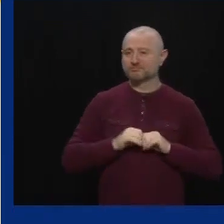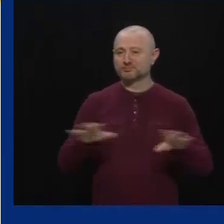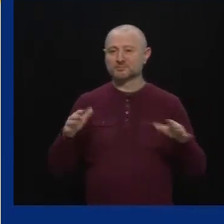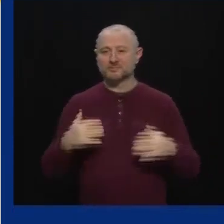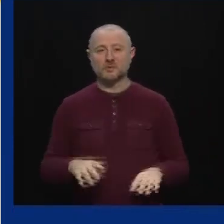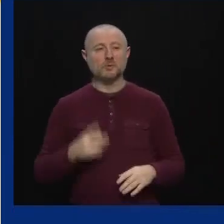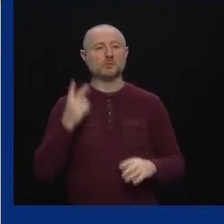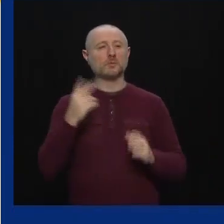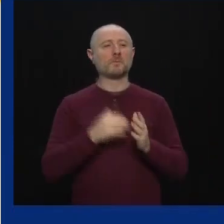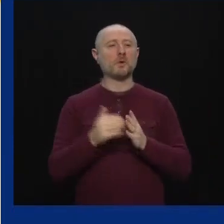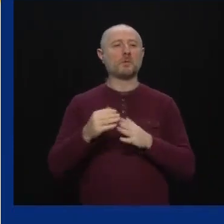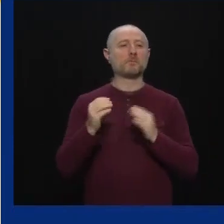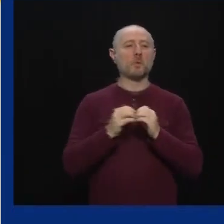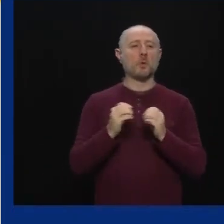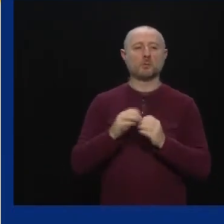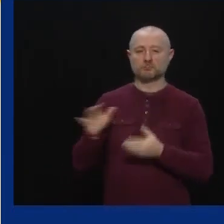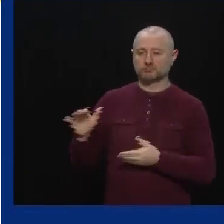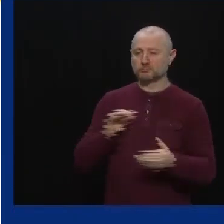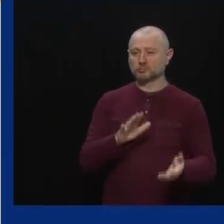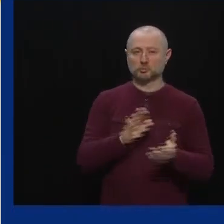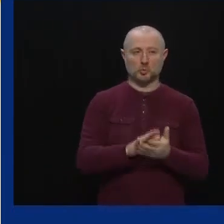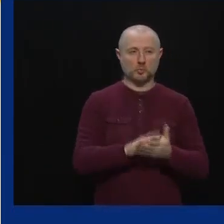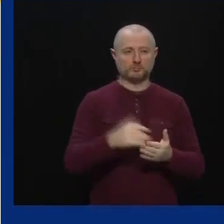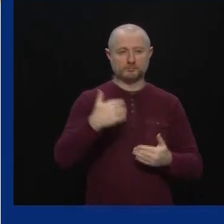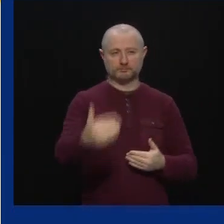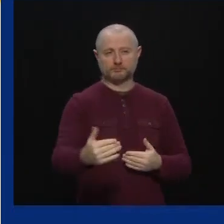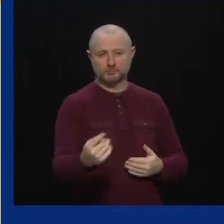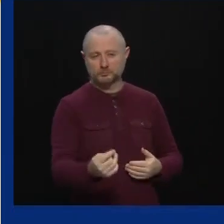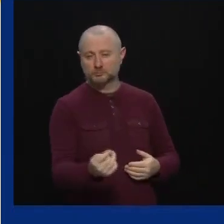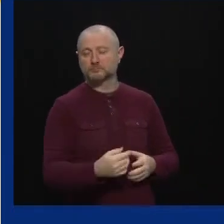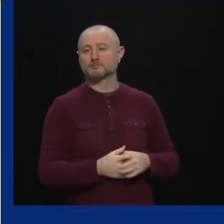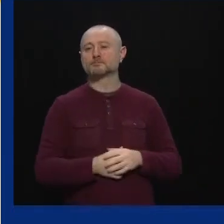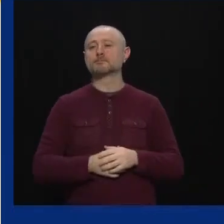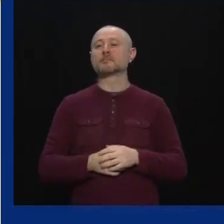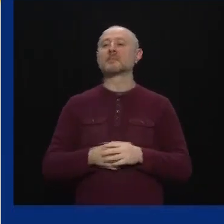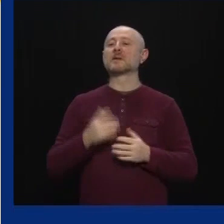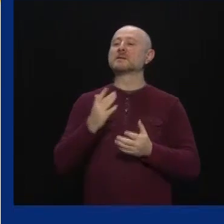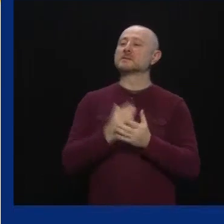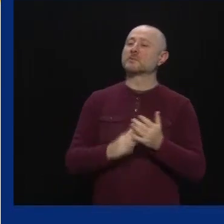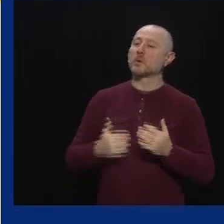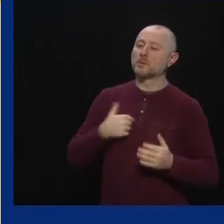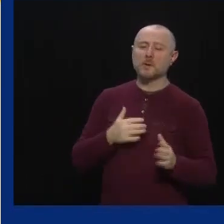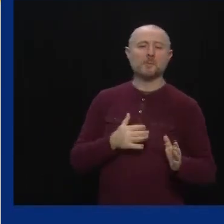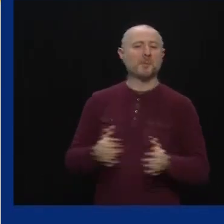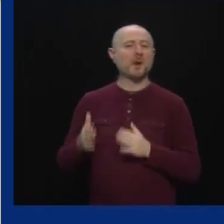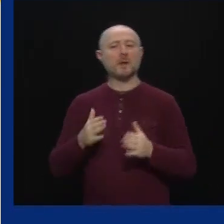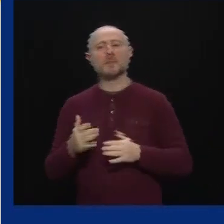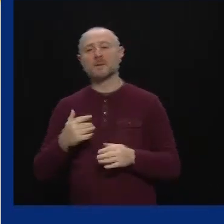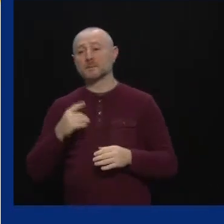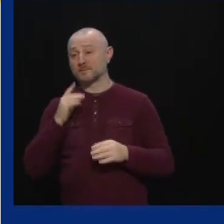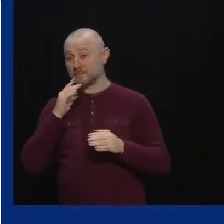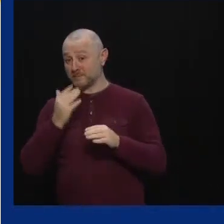SO, WE'RE GOING TO CONTINUE GETTING MORE TESTS OUT THE DOOR. 15 MILLION ALREADY OUT. 2 MILLION MORE GOING TO SCHOOLS. AGAIN, WHY ARE THEY GOING TO